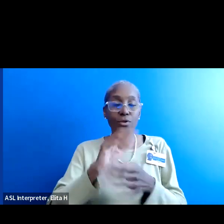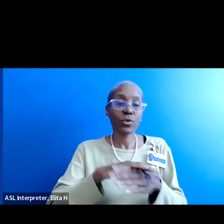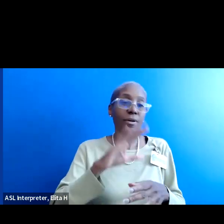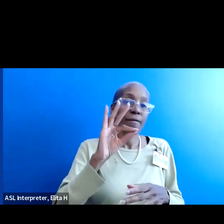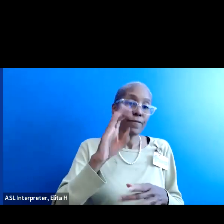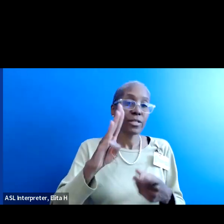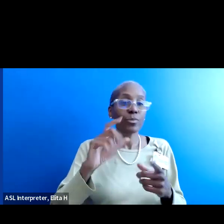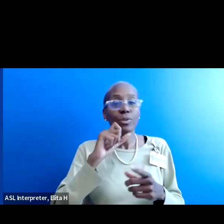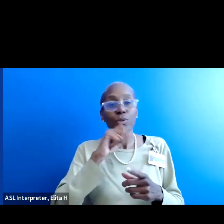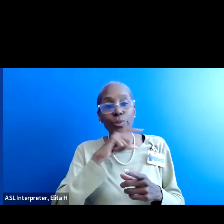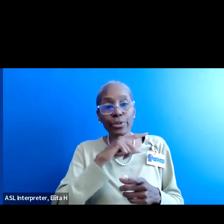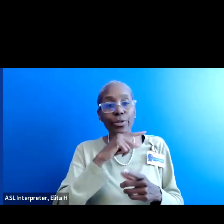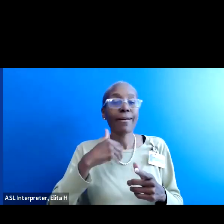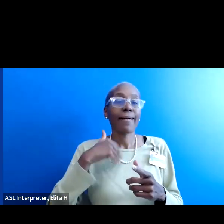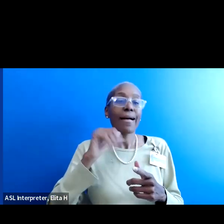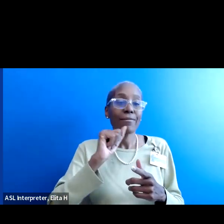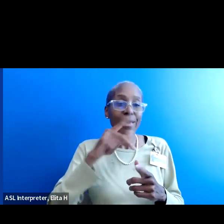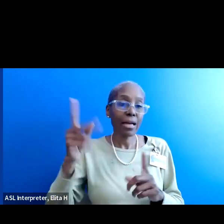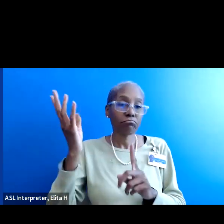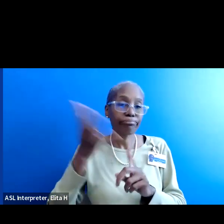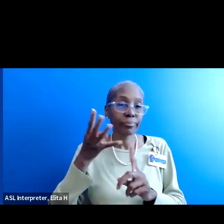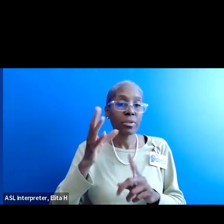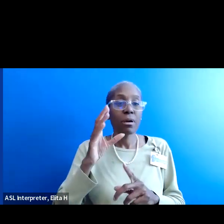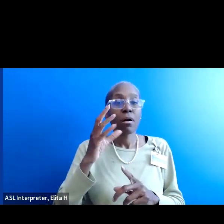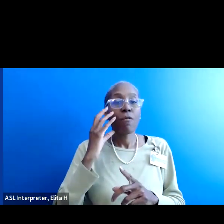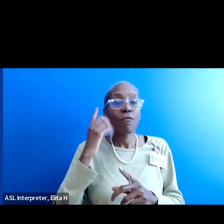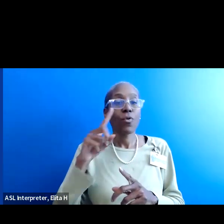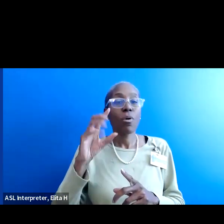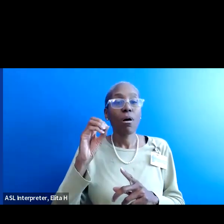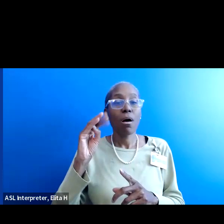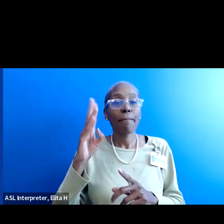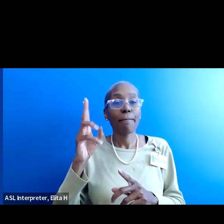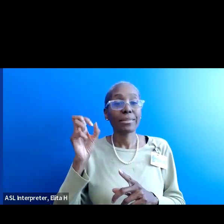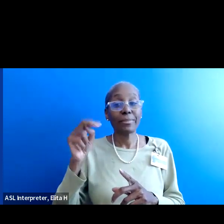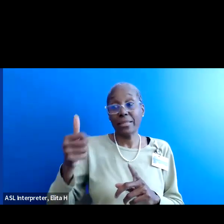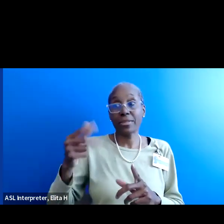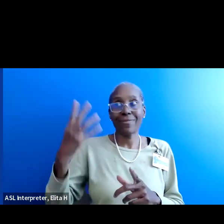We even have an app for ombudsman so they can use it out in the field and then our website as well.